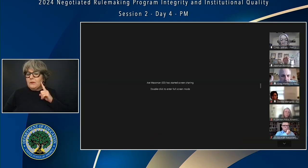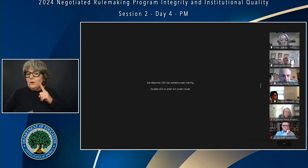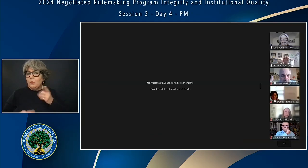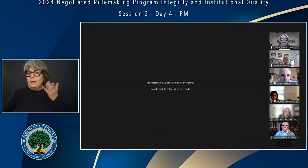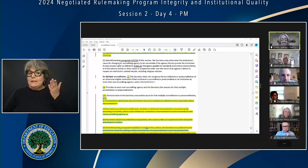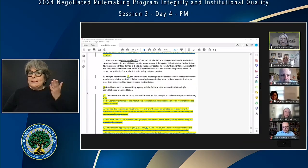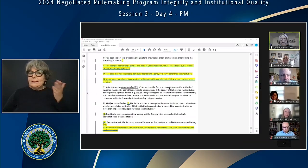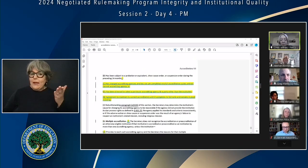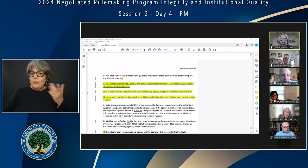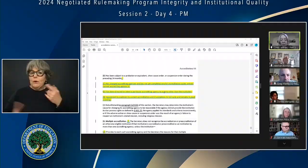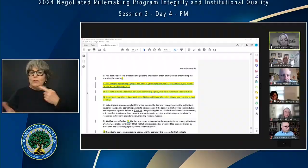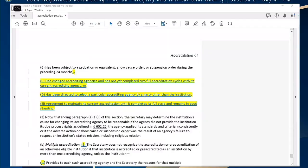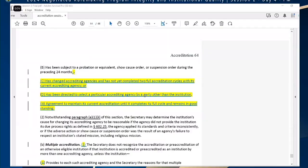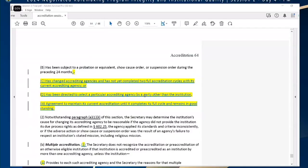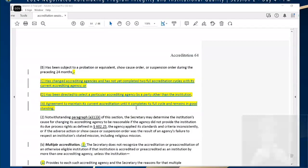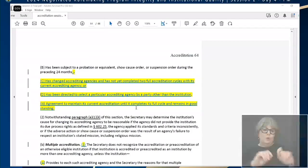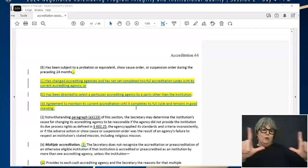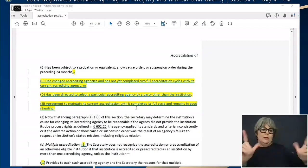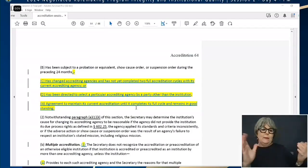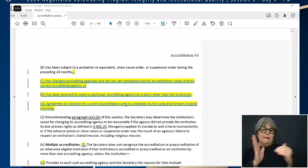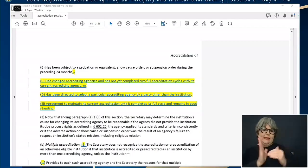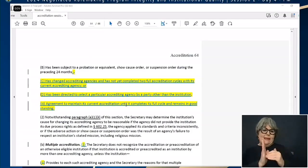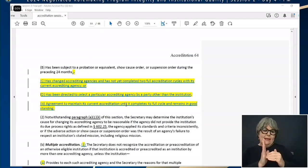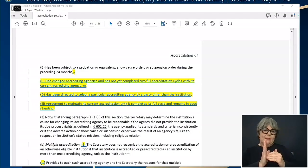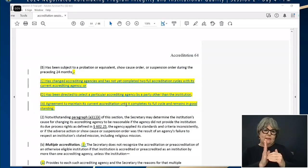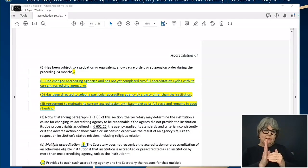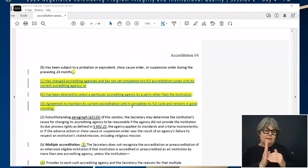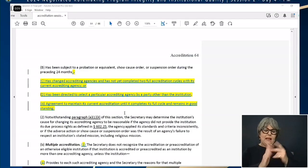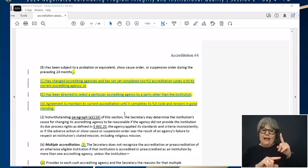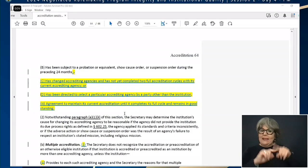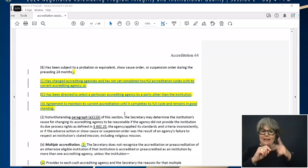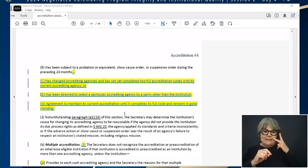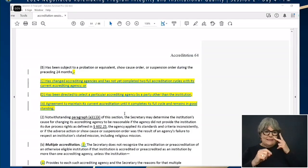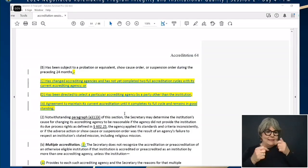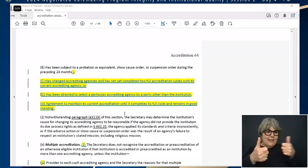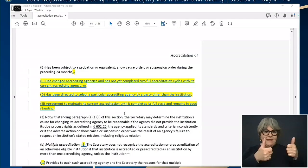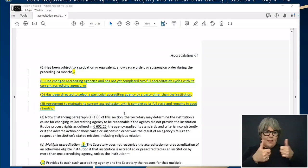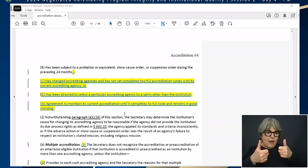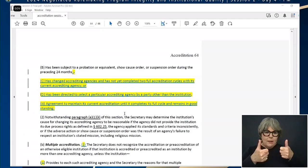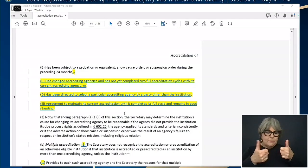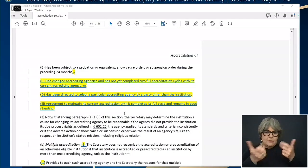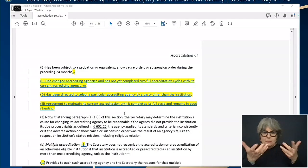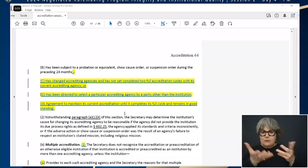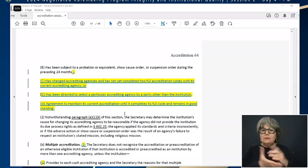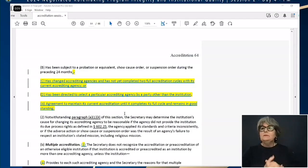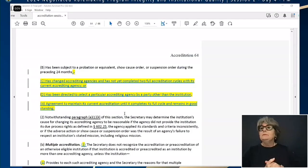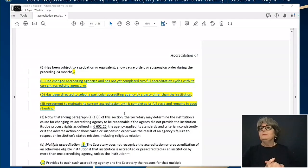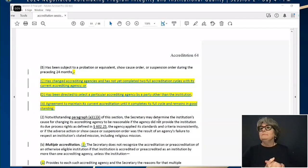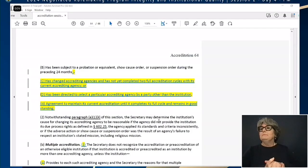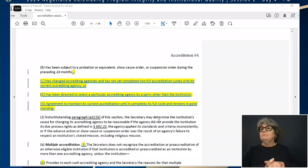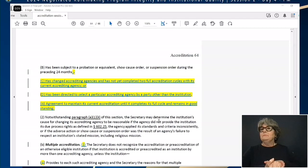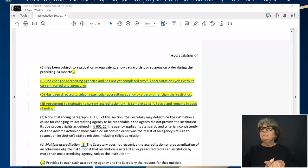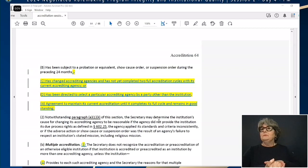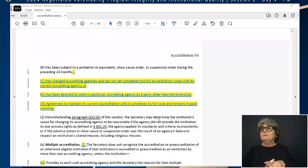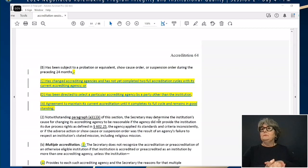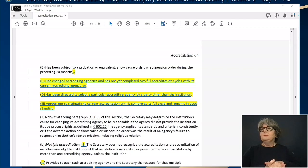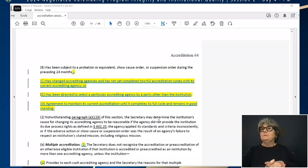Okay. Because it's difficult for me to see thumbs. Yeah, I'm asking you to take- to just make sure we're- Okay.